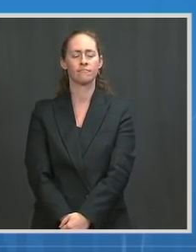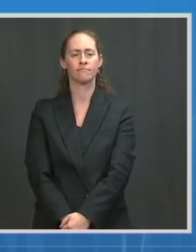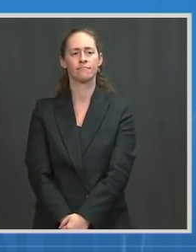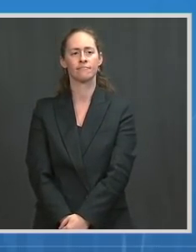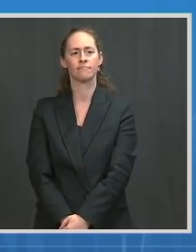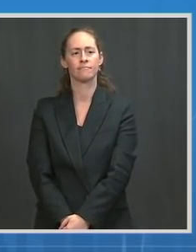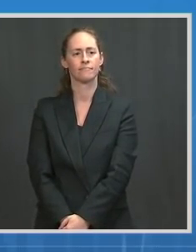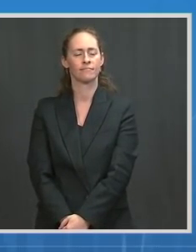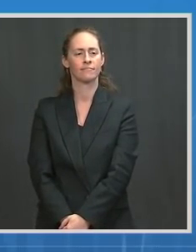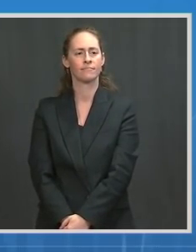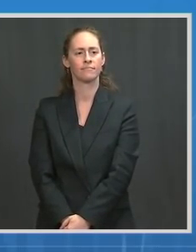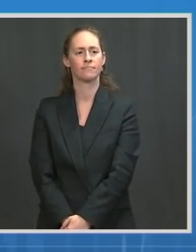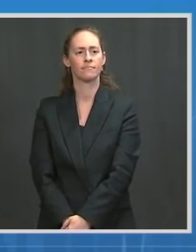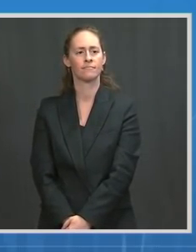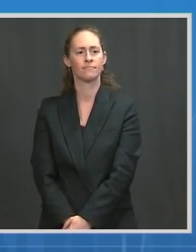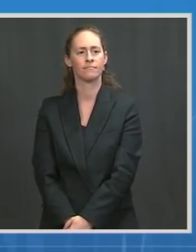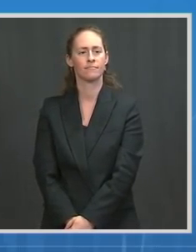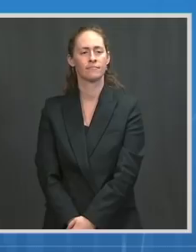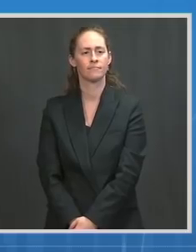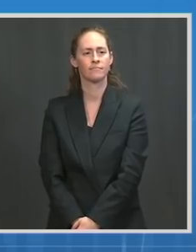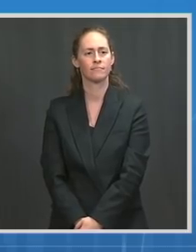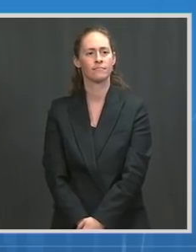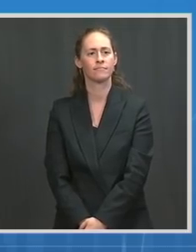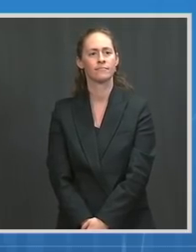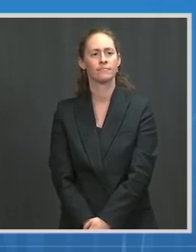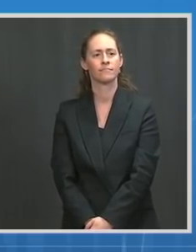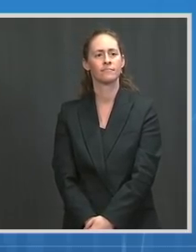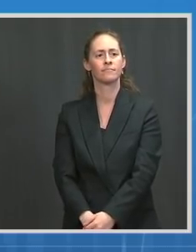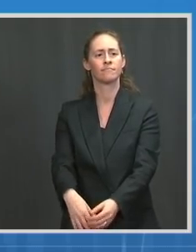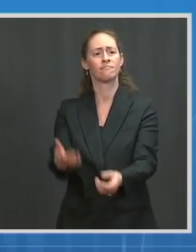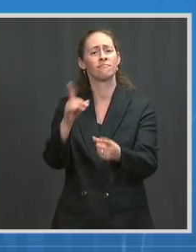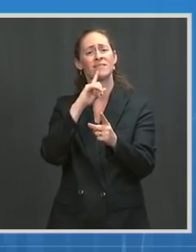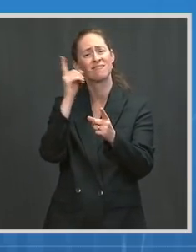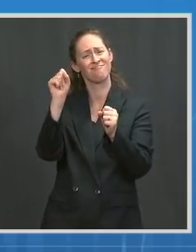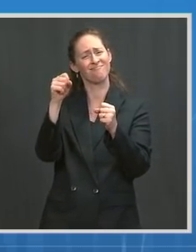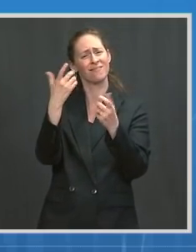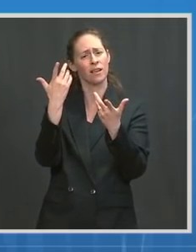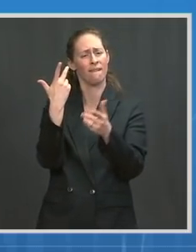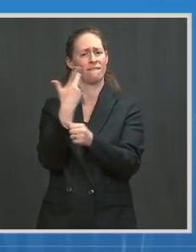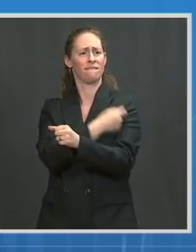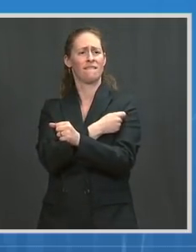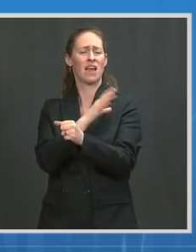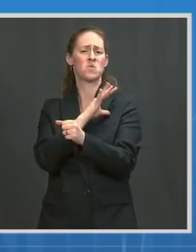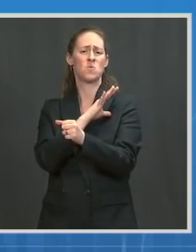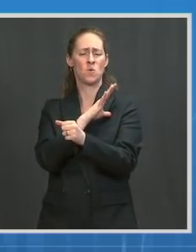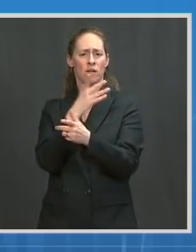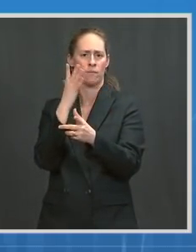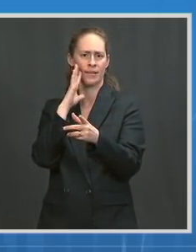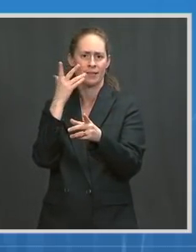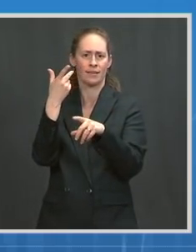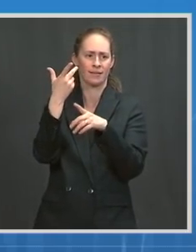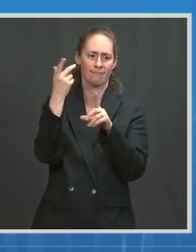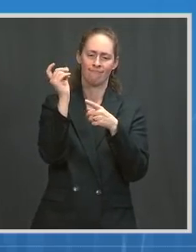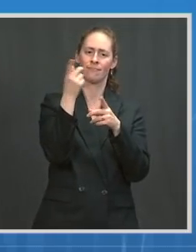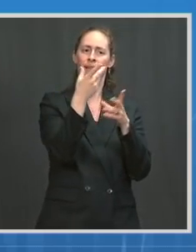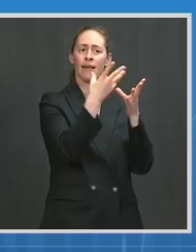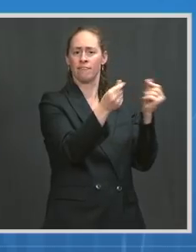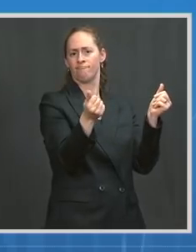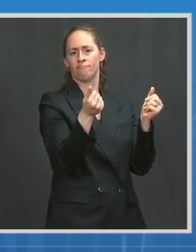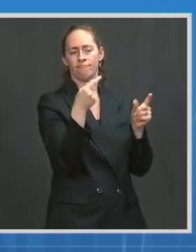all questions that people have are reasonable, whether it's for themselves or their children. And is -- individual communities have very specific questions.